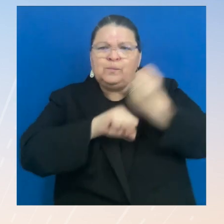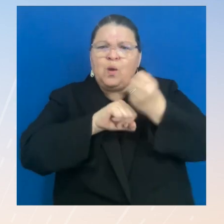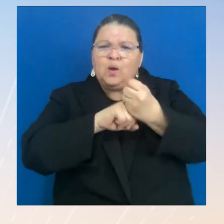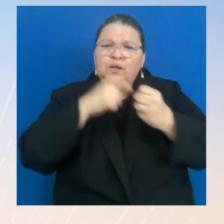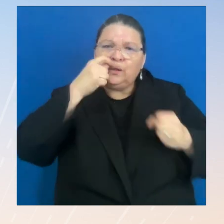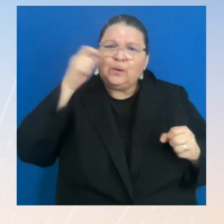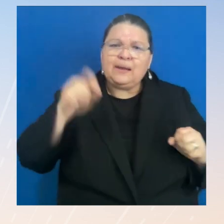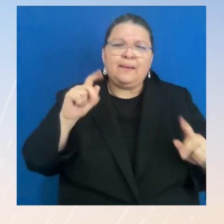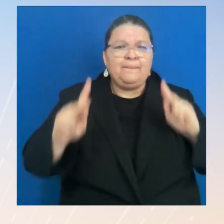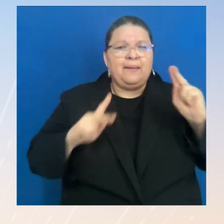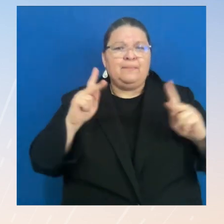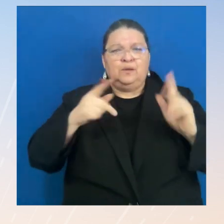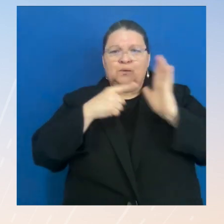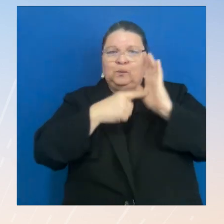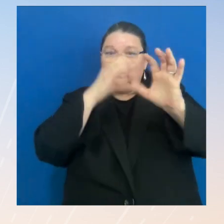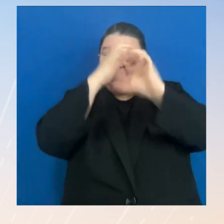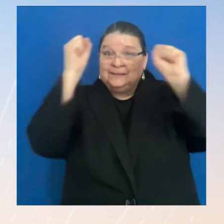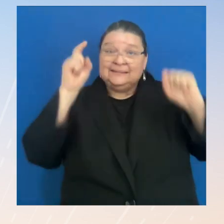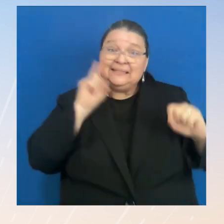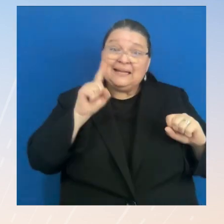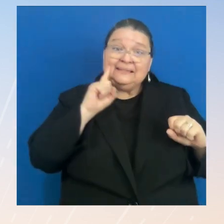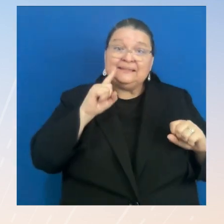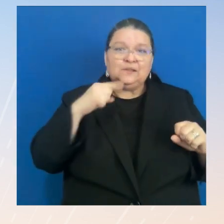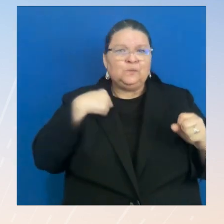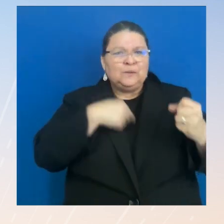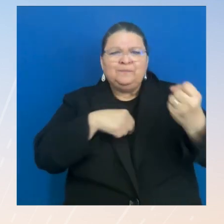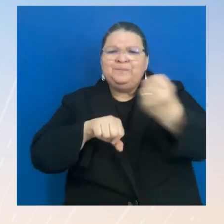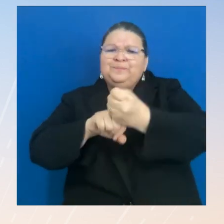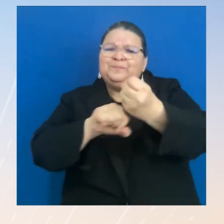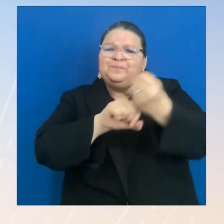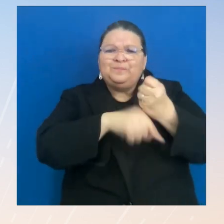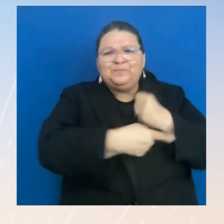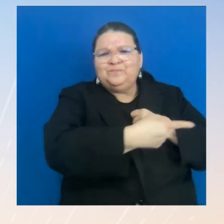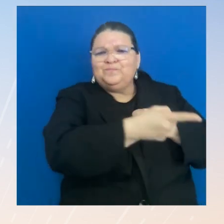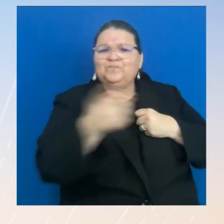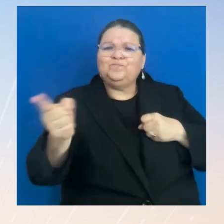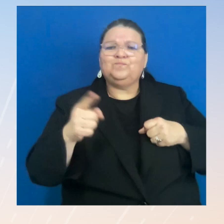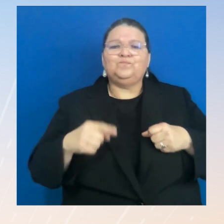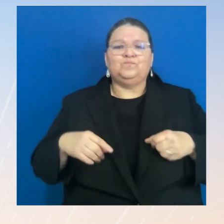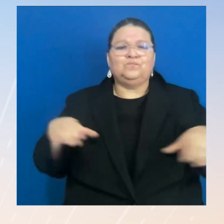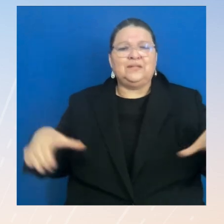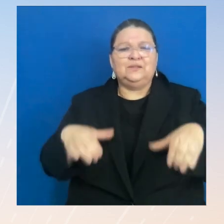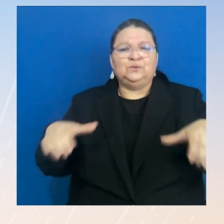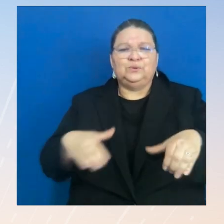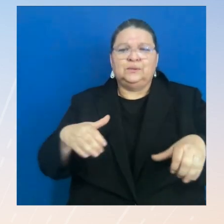And I'm certain we will engage with them following their trip as a follow-up, as we have been doing with other leaders